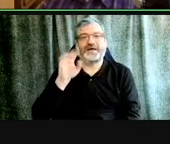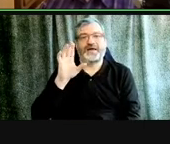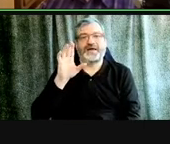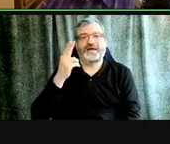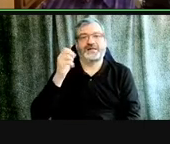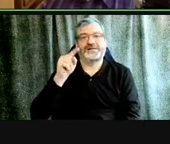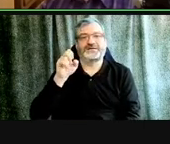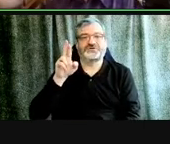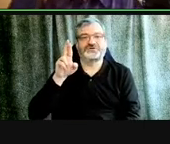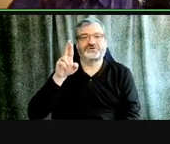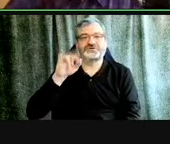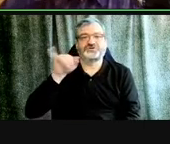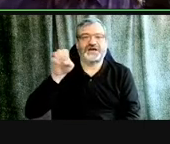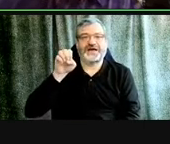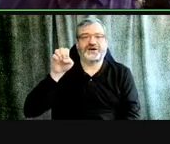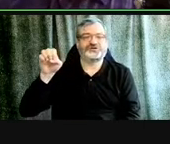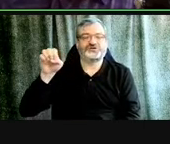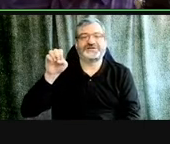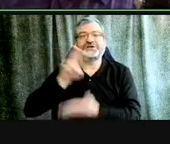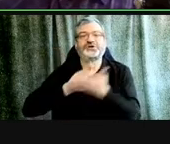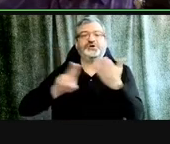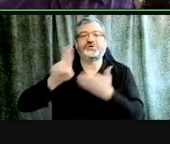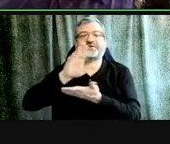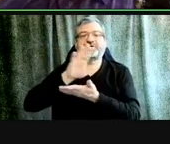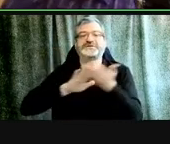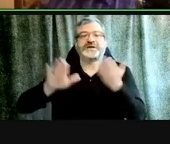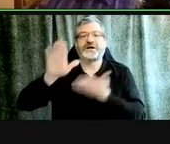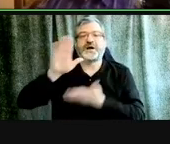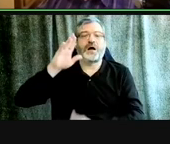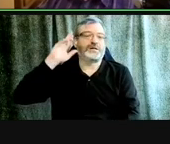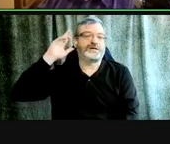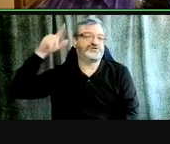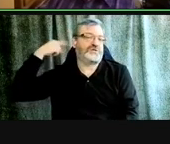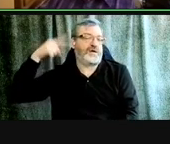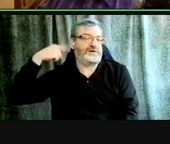and contributed a chapter to this book, Object Based Learning and Well Being,